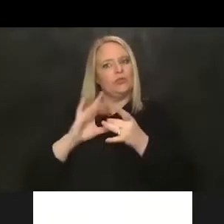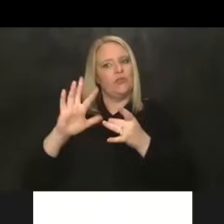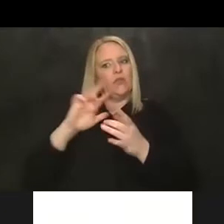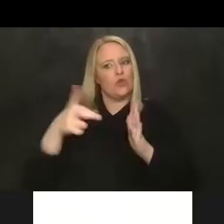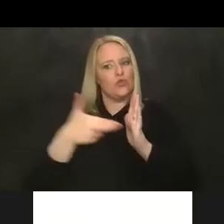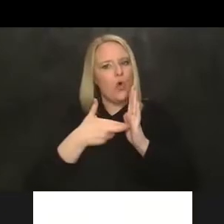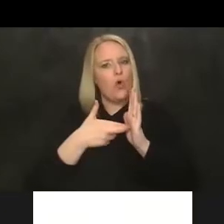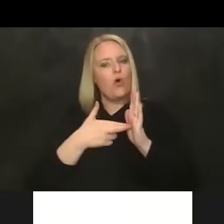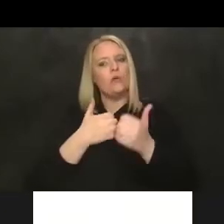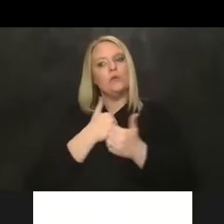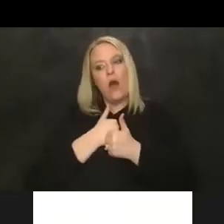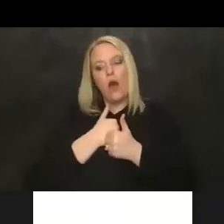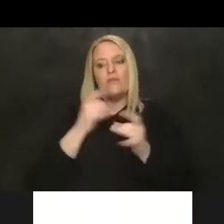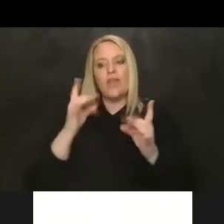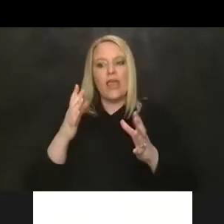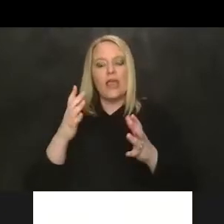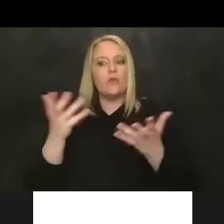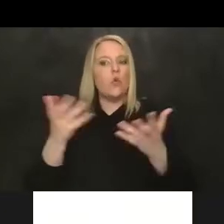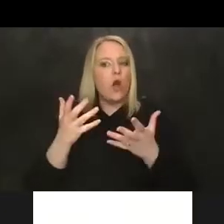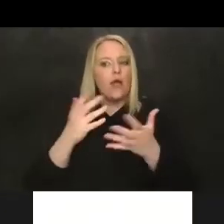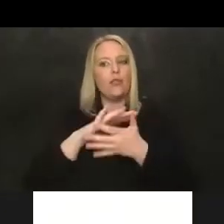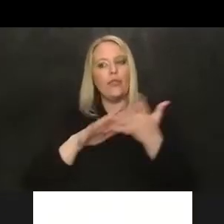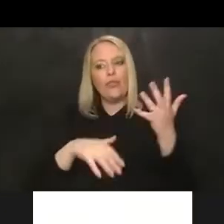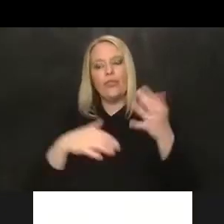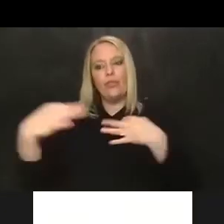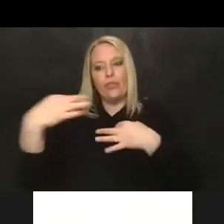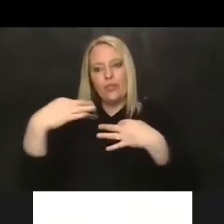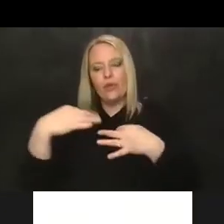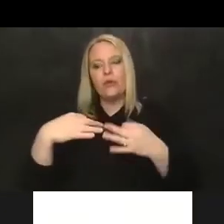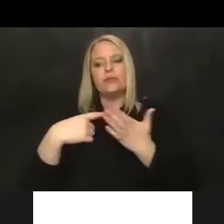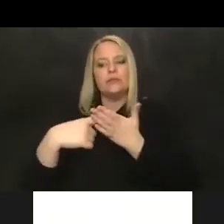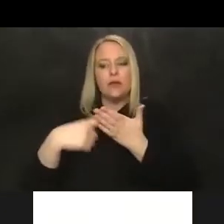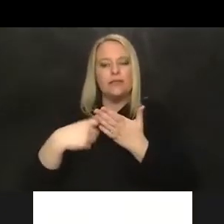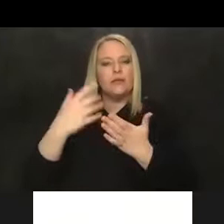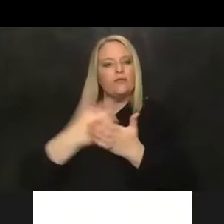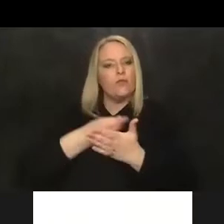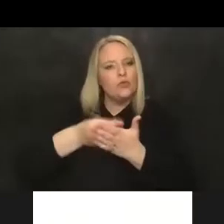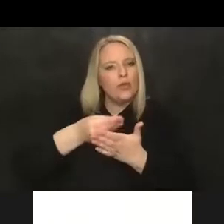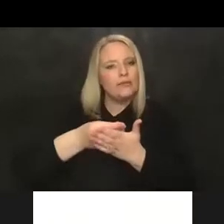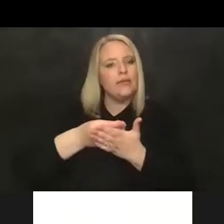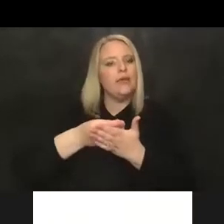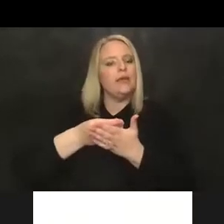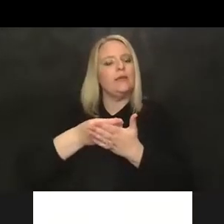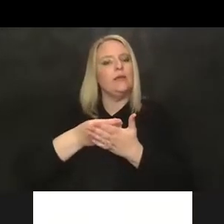what they hate about it, talking to them about things like fundraising, and relationships with